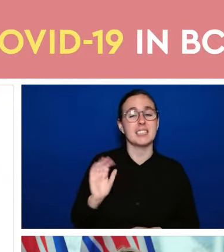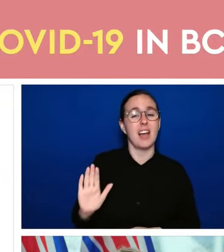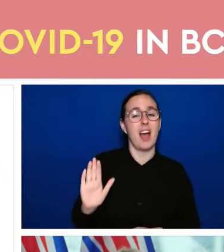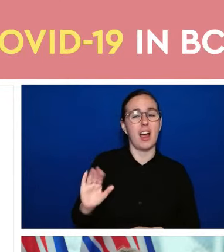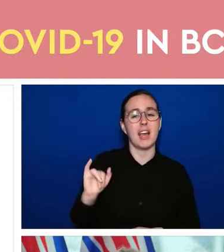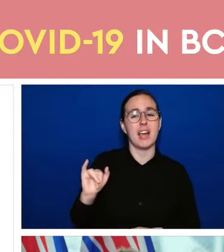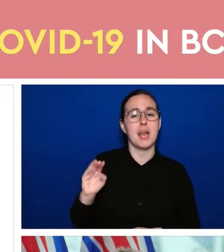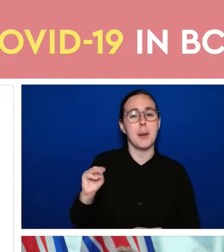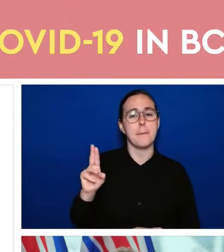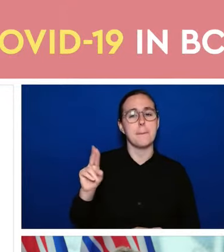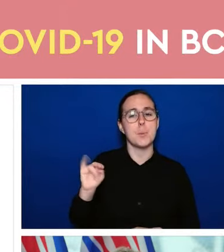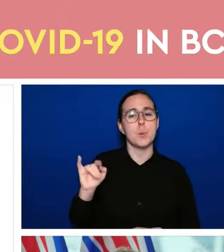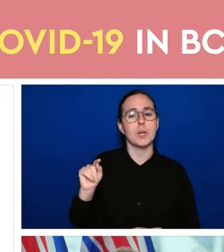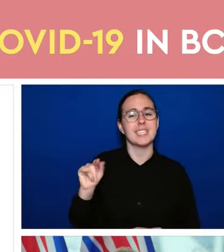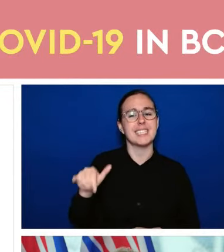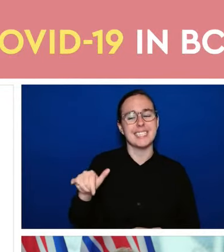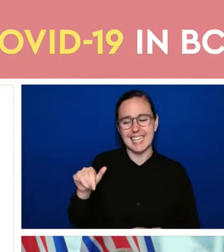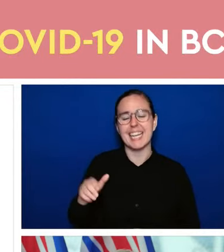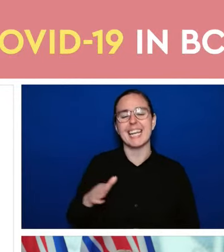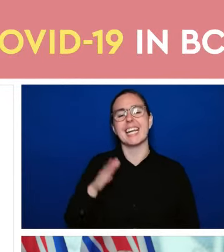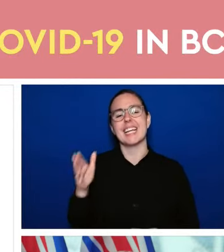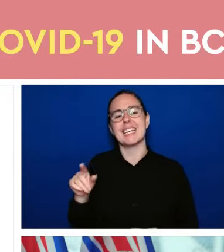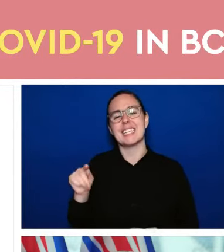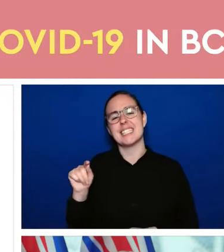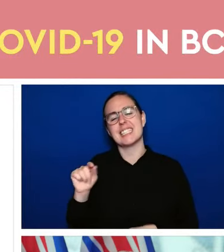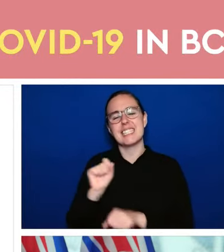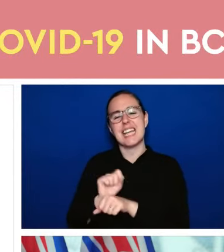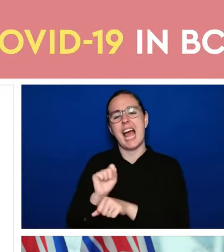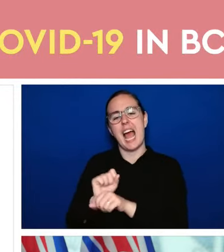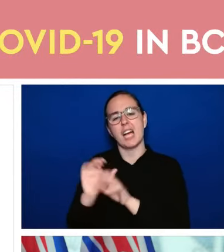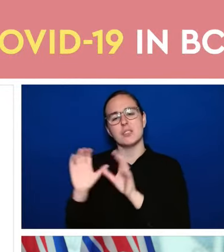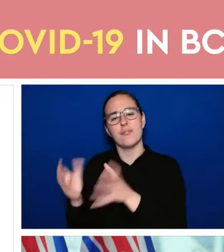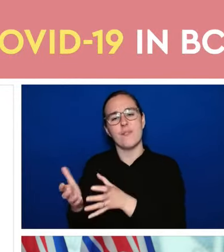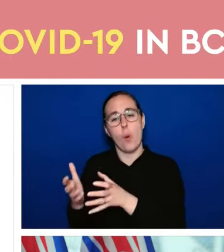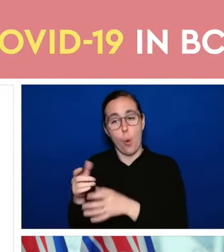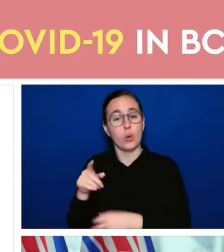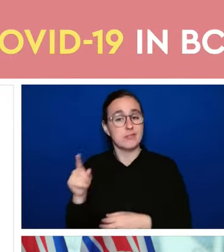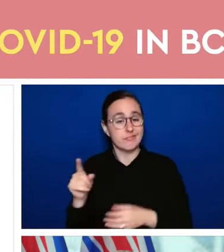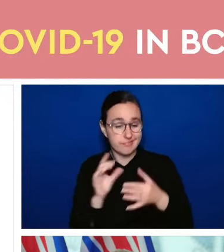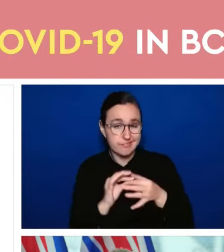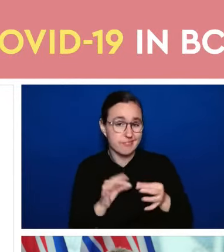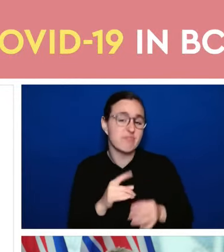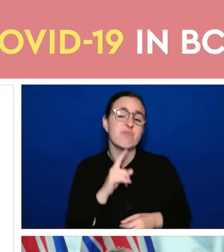evidence now I've been exposed to this virus. And how the